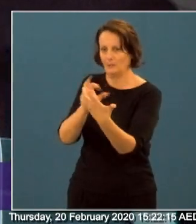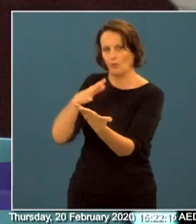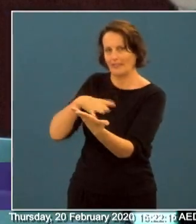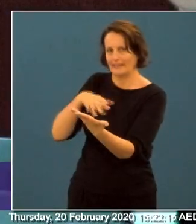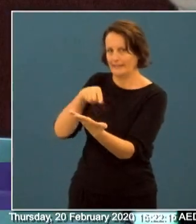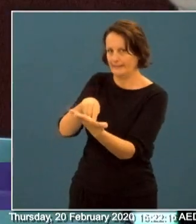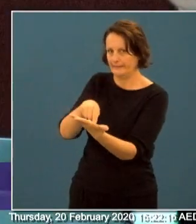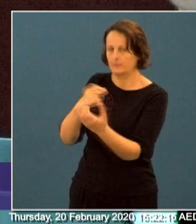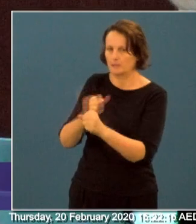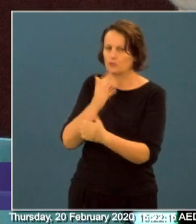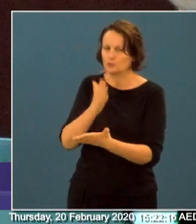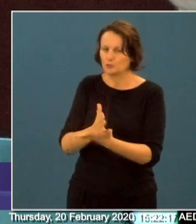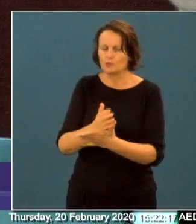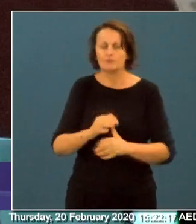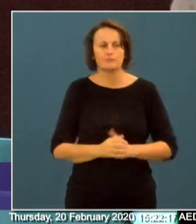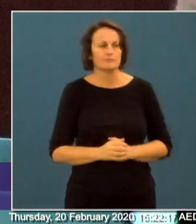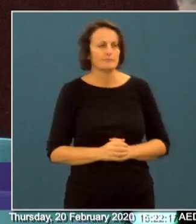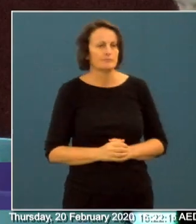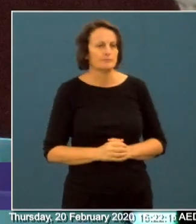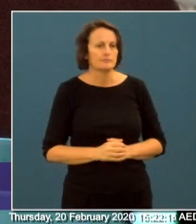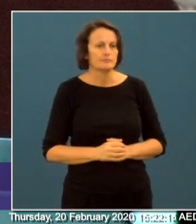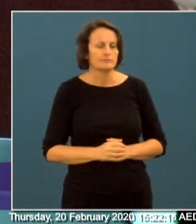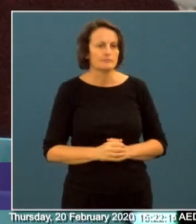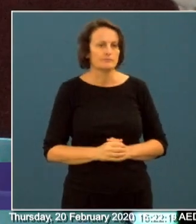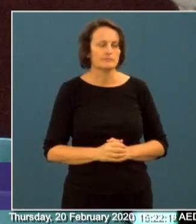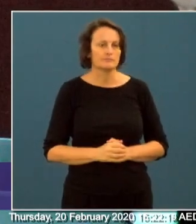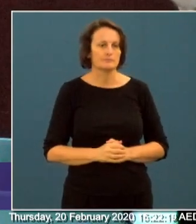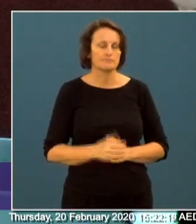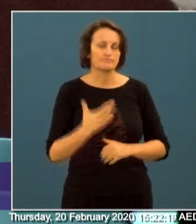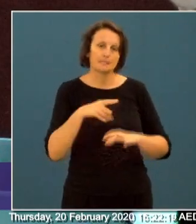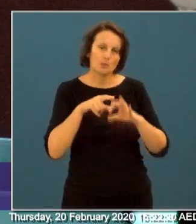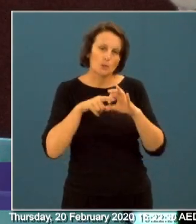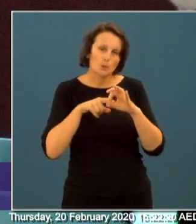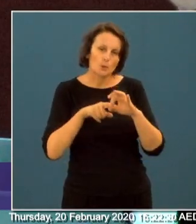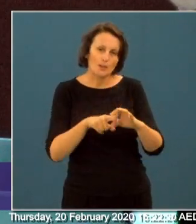Are those communication strategies included within the idea of reasonable adjustments...